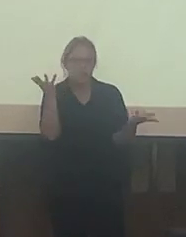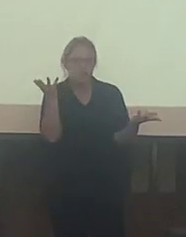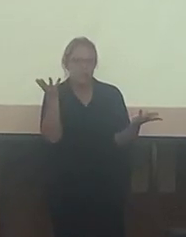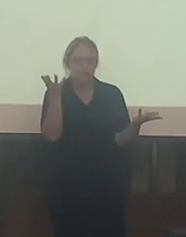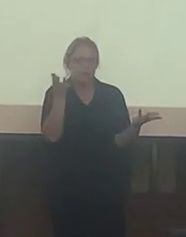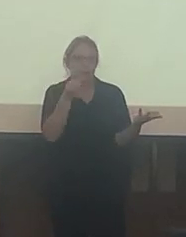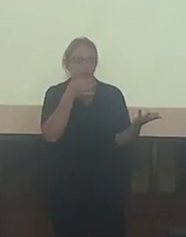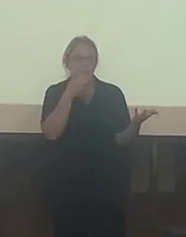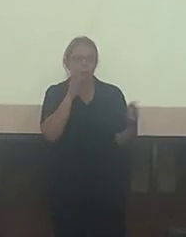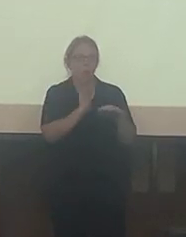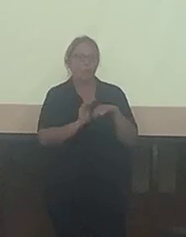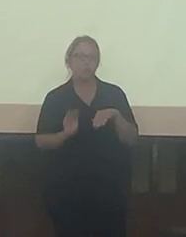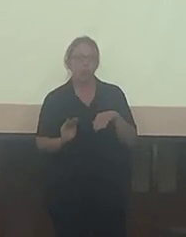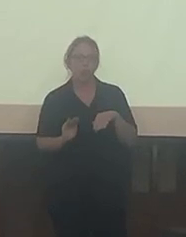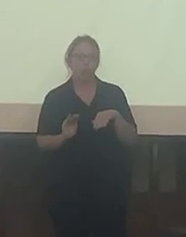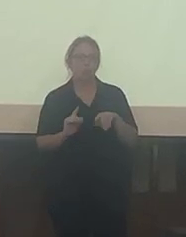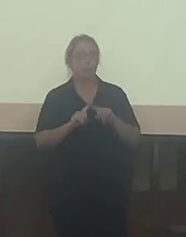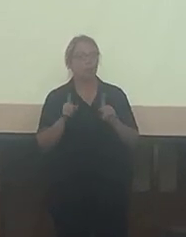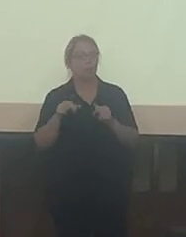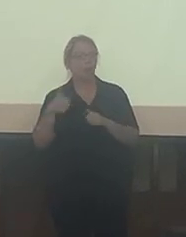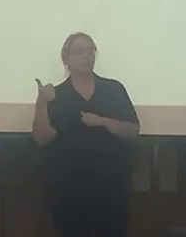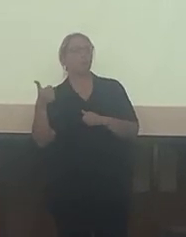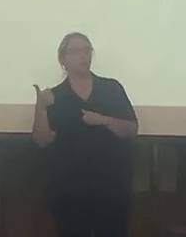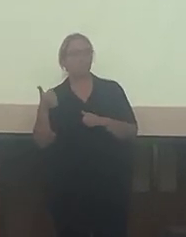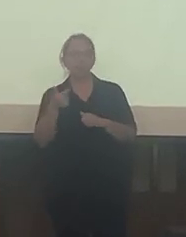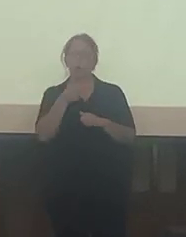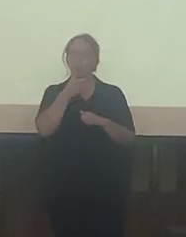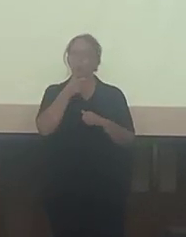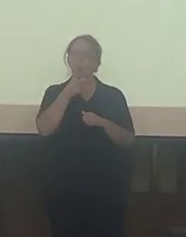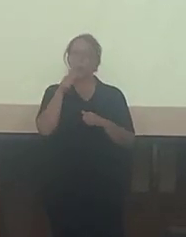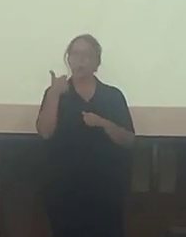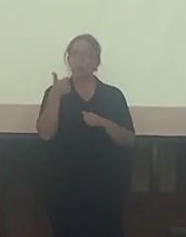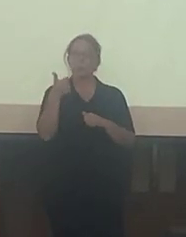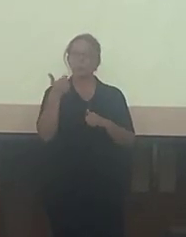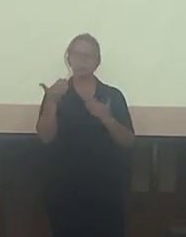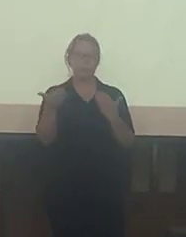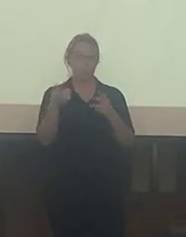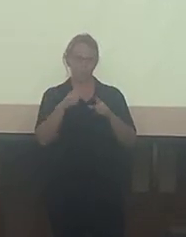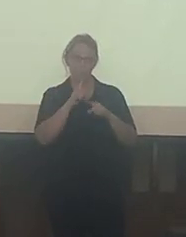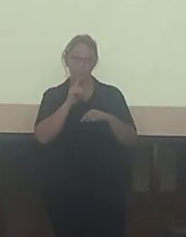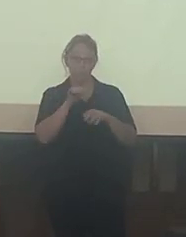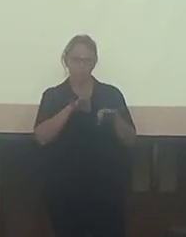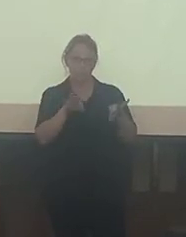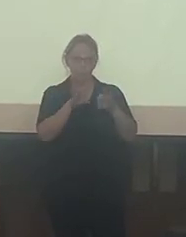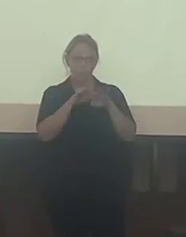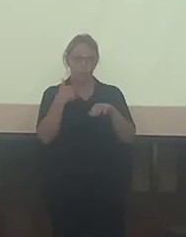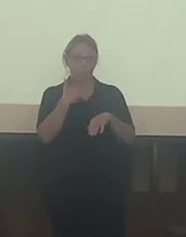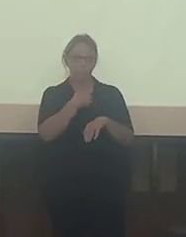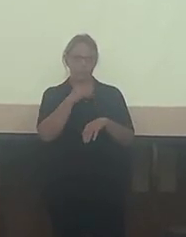expert on the child any ideas of who else maybe could be a really important member of this team